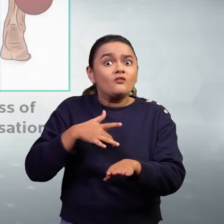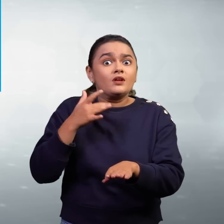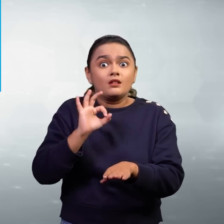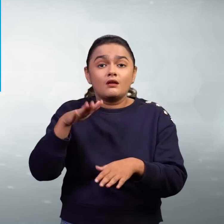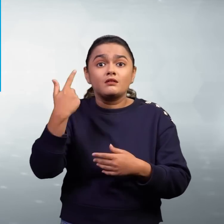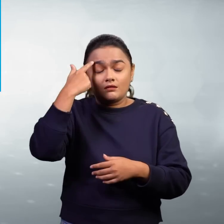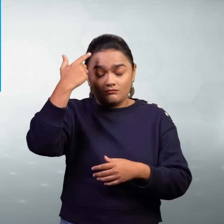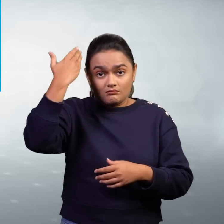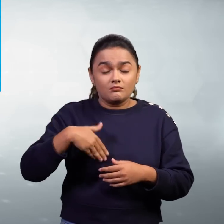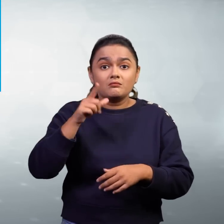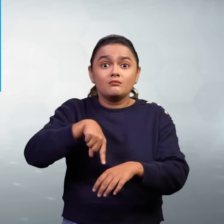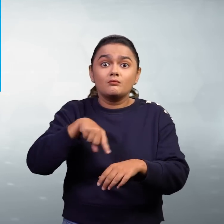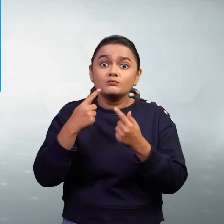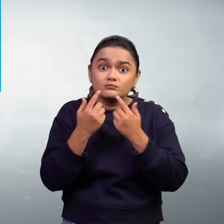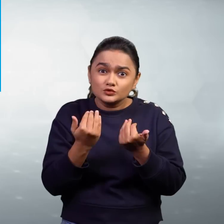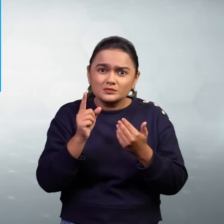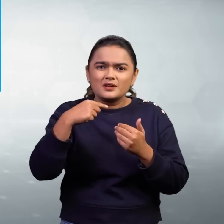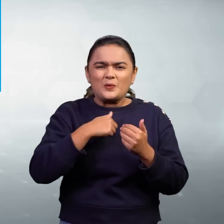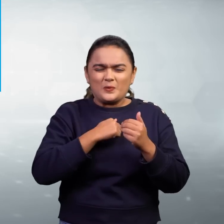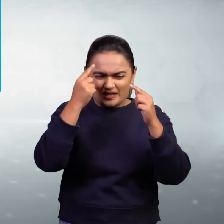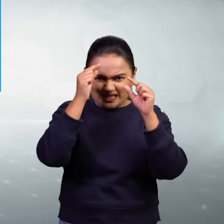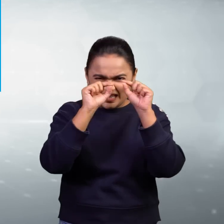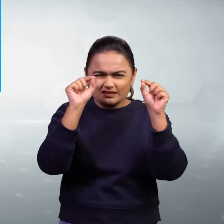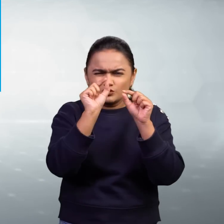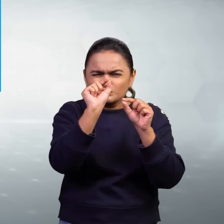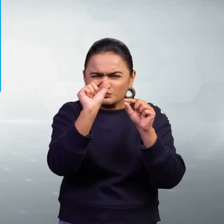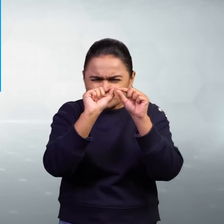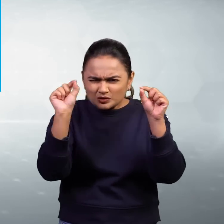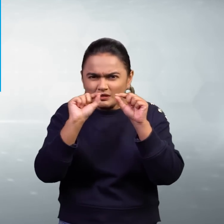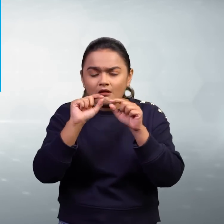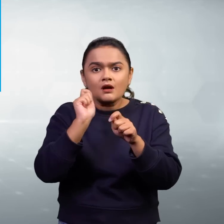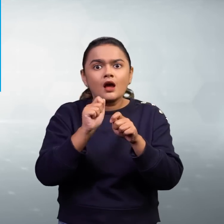We may suffer a brain stroke, and our small nerves could stop functioning.